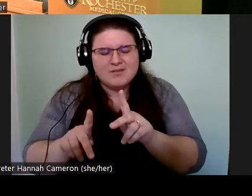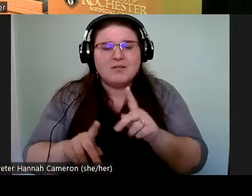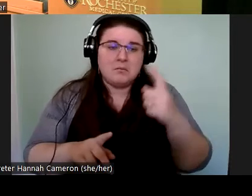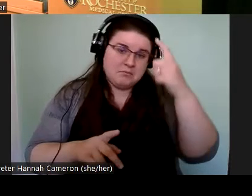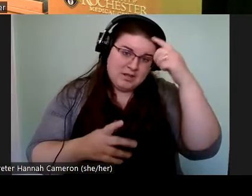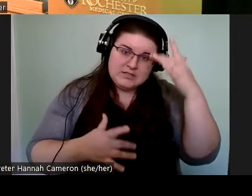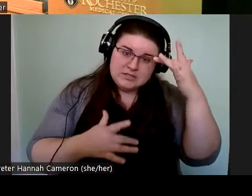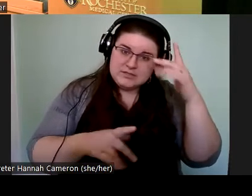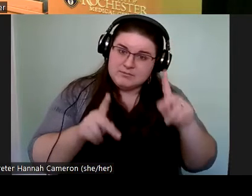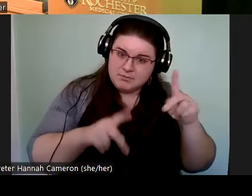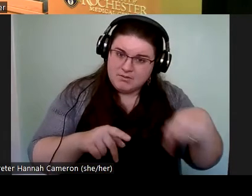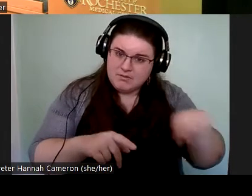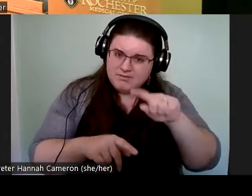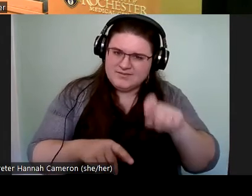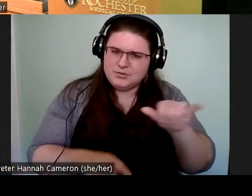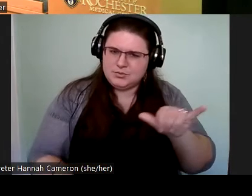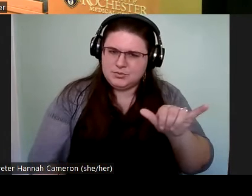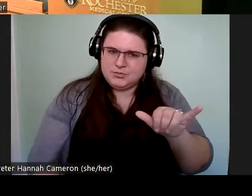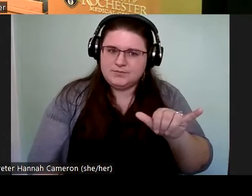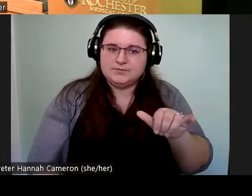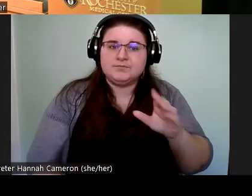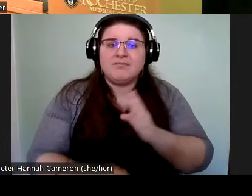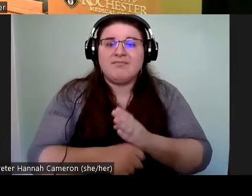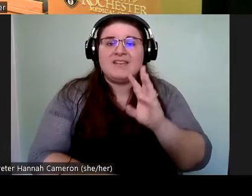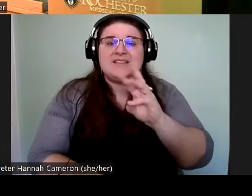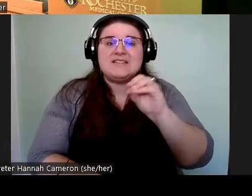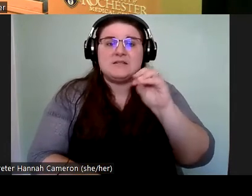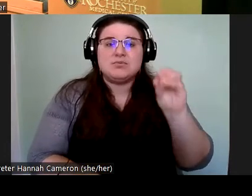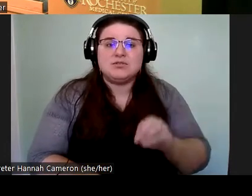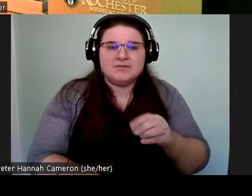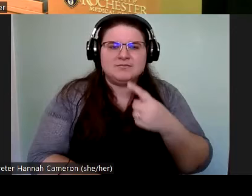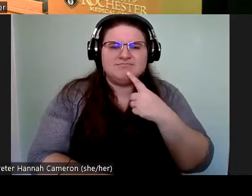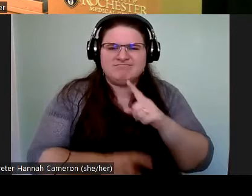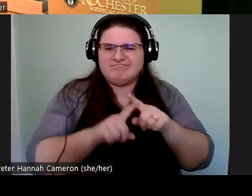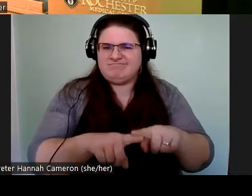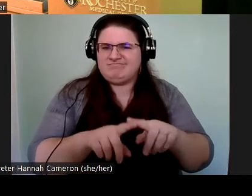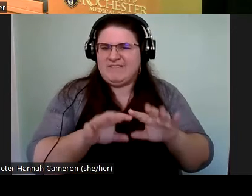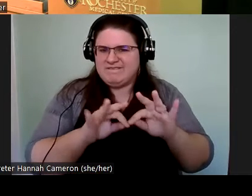mental illnesses said they depend on their family for support and for advocacy um and I think the